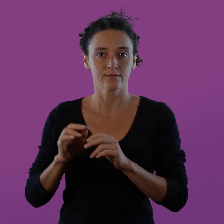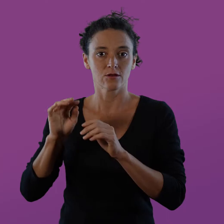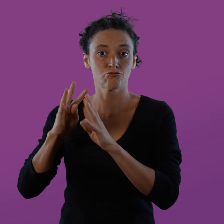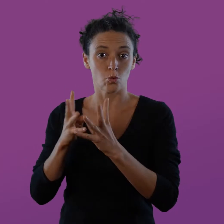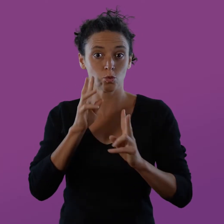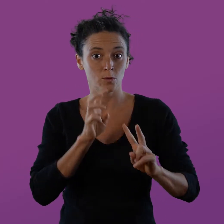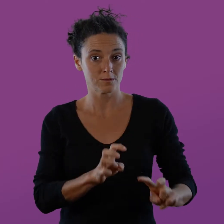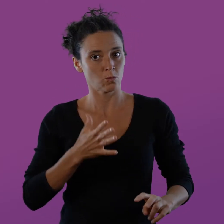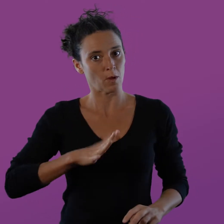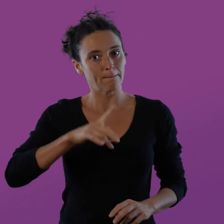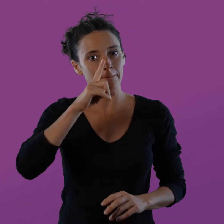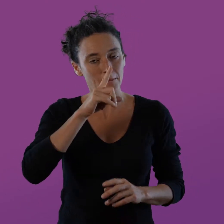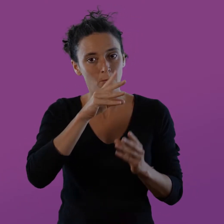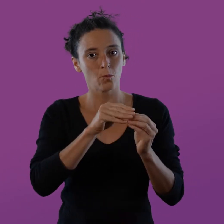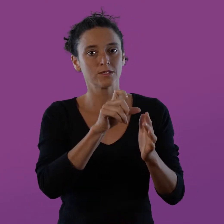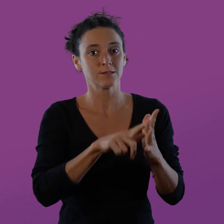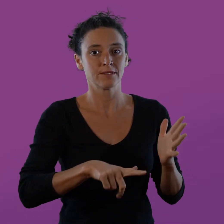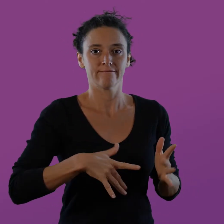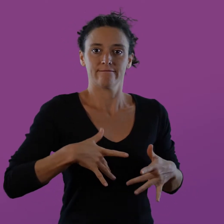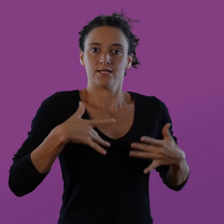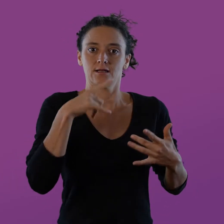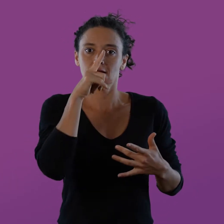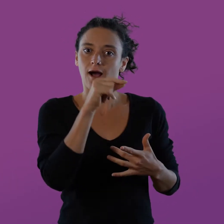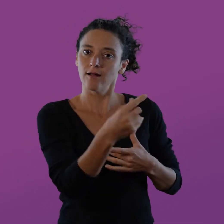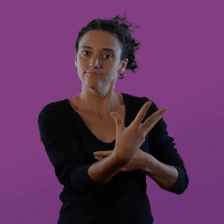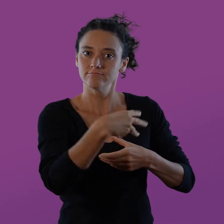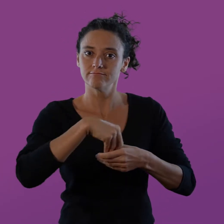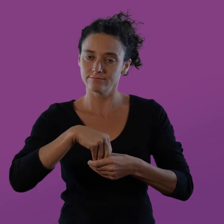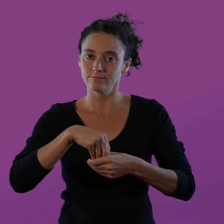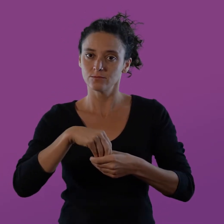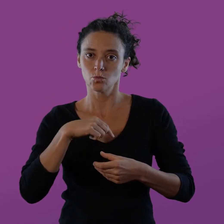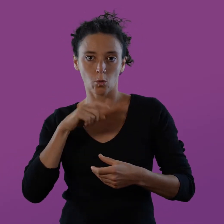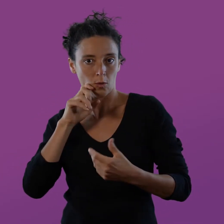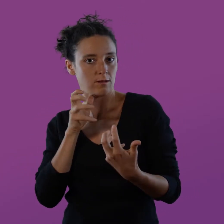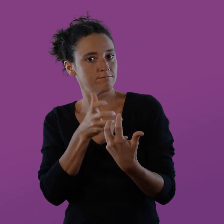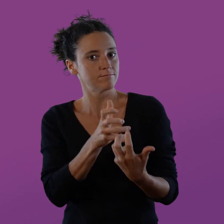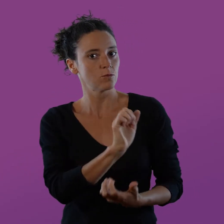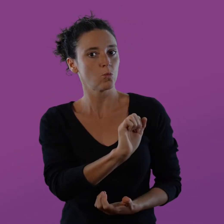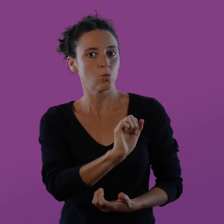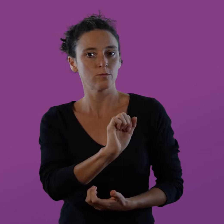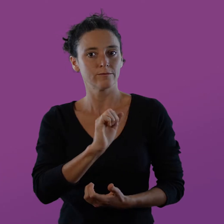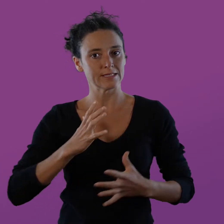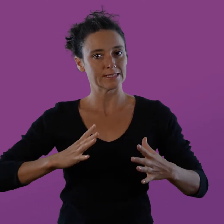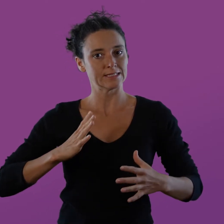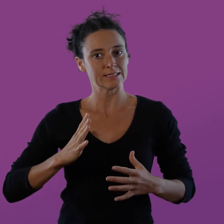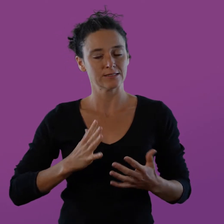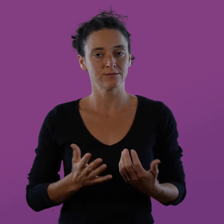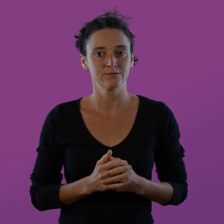The Royal Commission wants people with disability to - be able to engage with us in ways that best suit their individual needs.